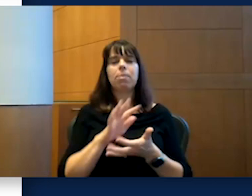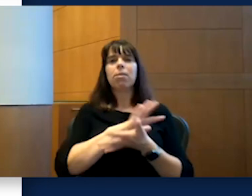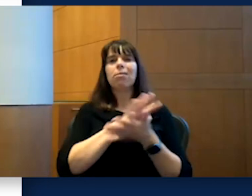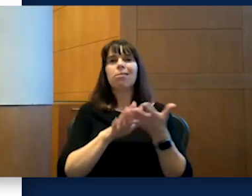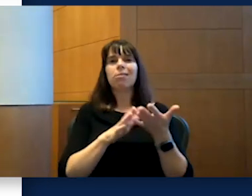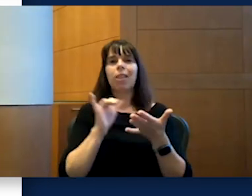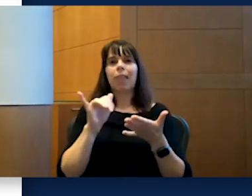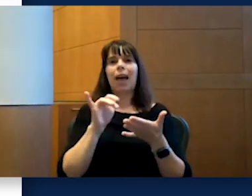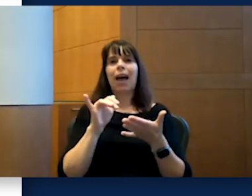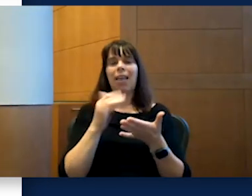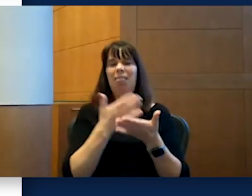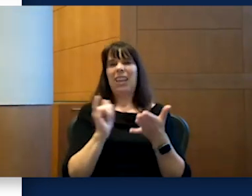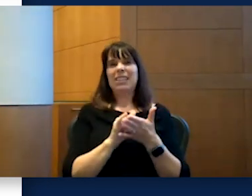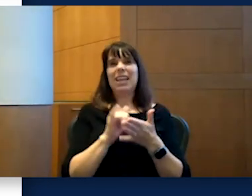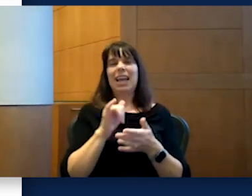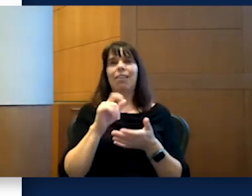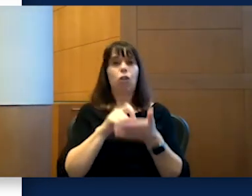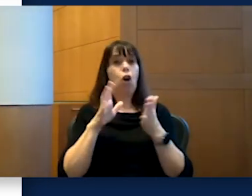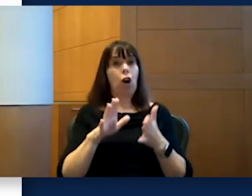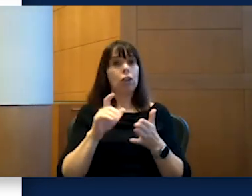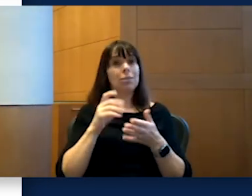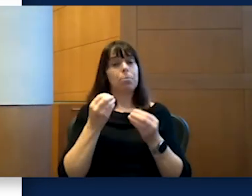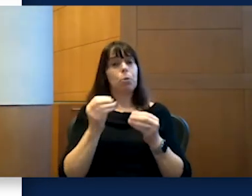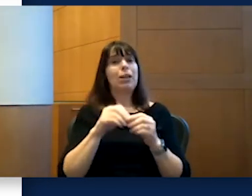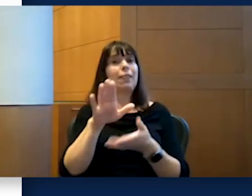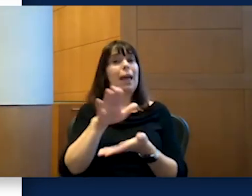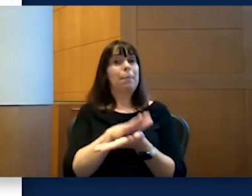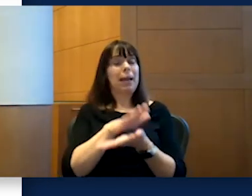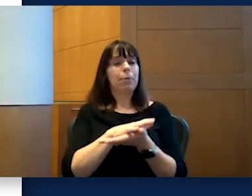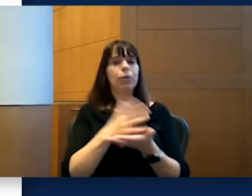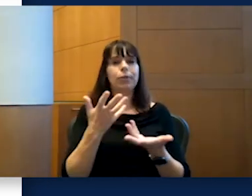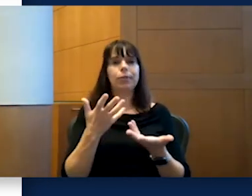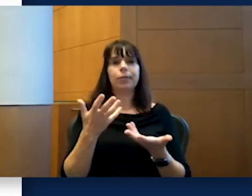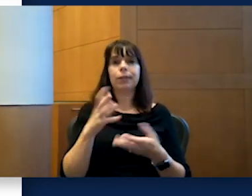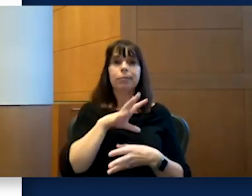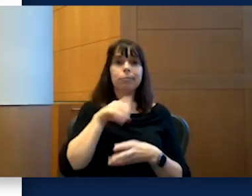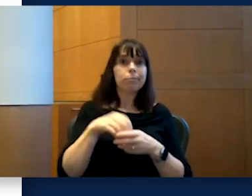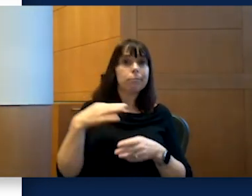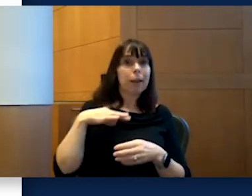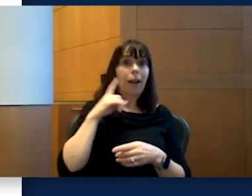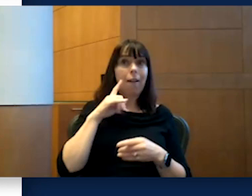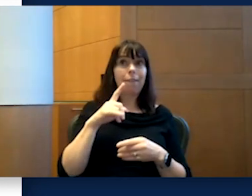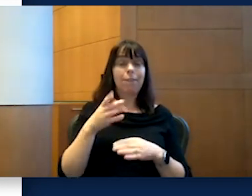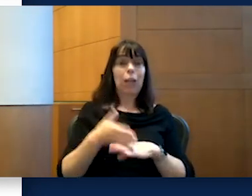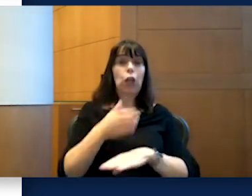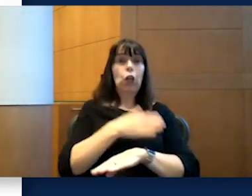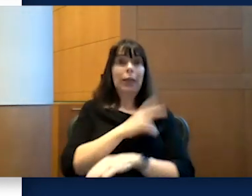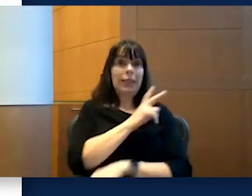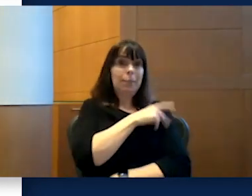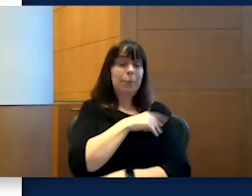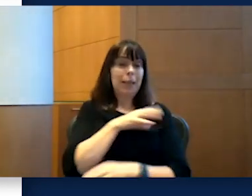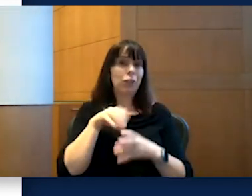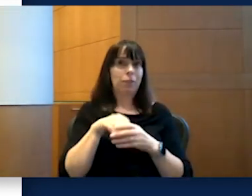I wanted to take a few moments to talk about some previous work that I'd worked on with Dr. Meade and a few other colleagues, really looking at ideal mental health, sort of positive psychological outcomes after spoounl cord injury.